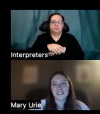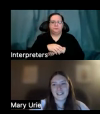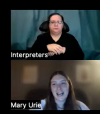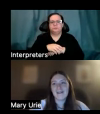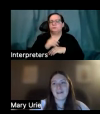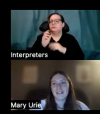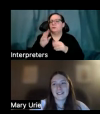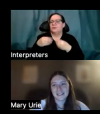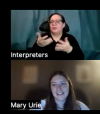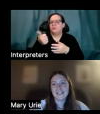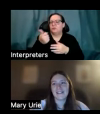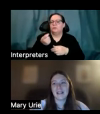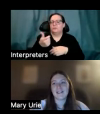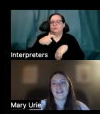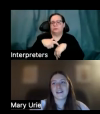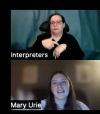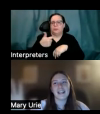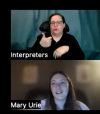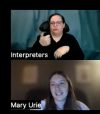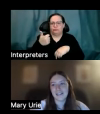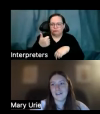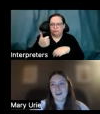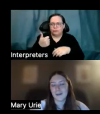little timer to make sure that you can give your whole